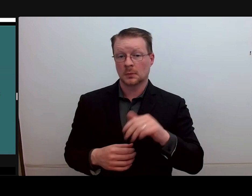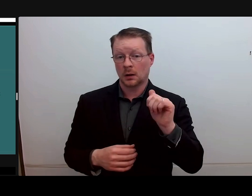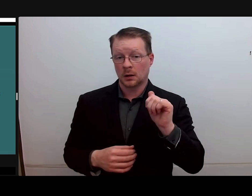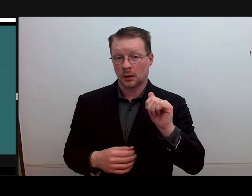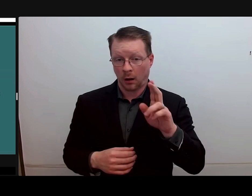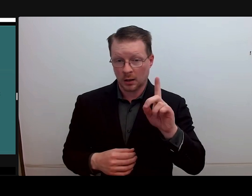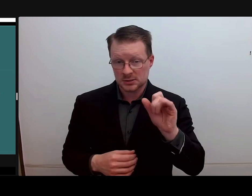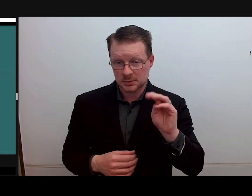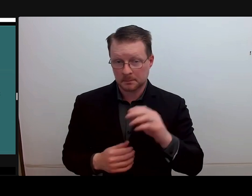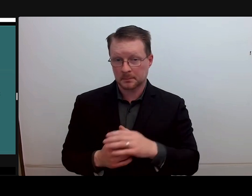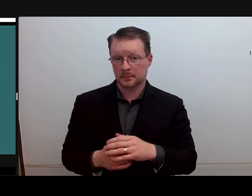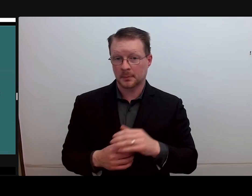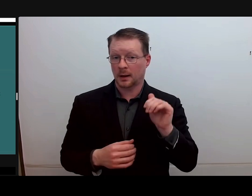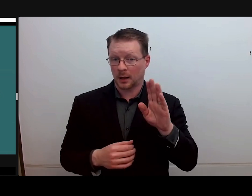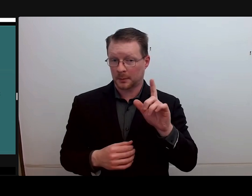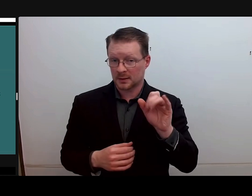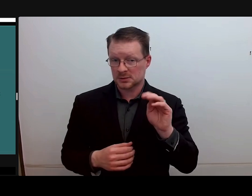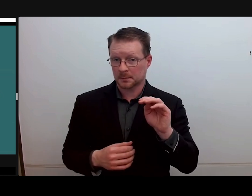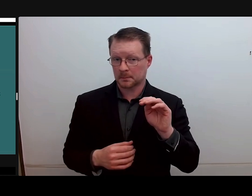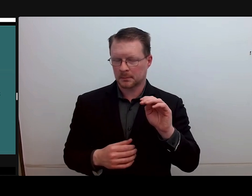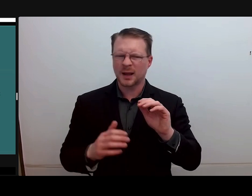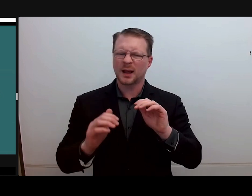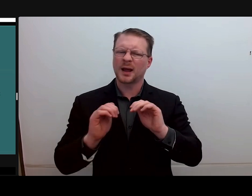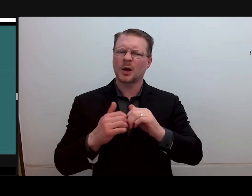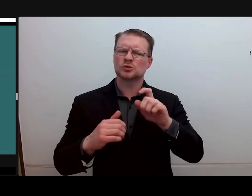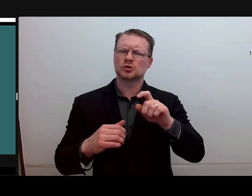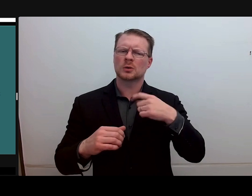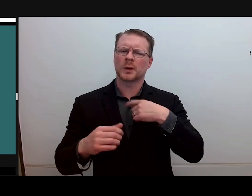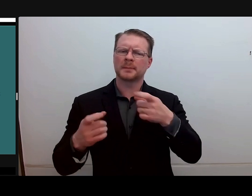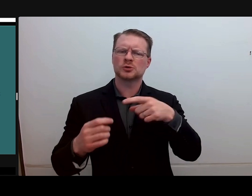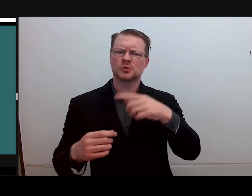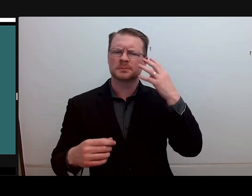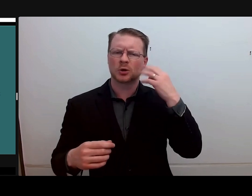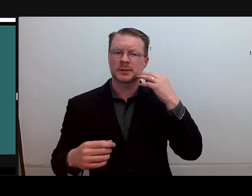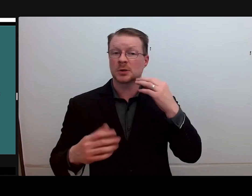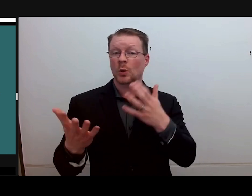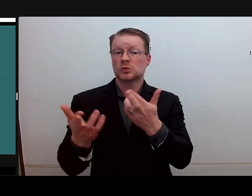Students who have experienced stigma, audism, ableism